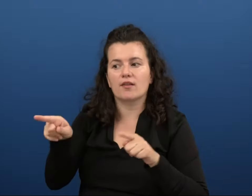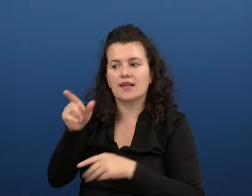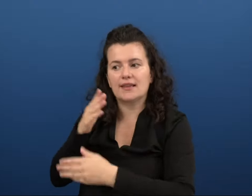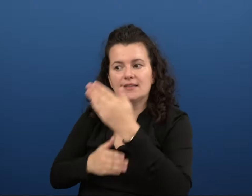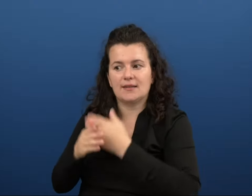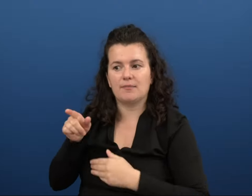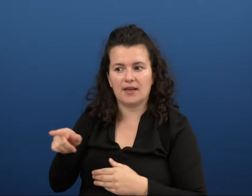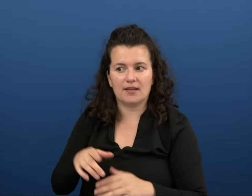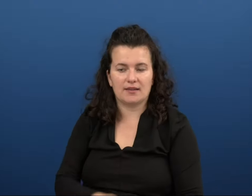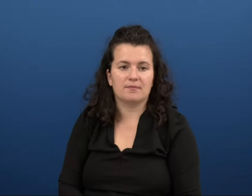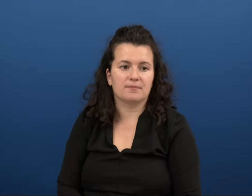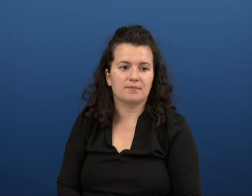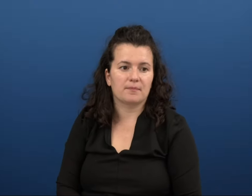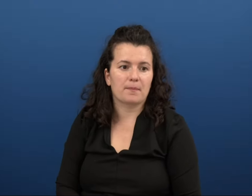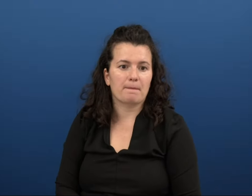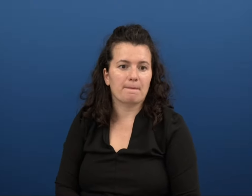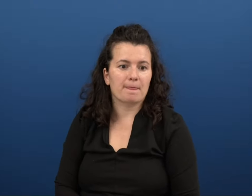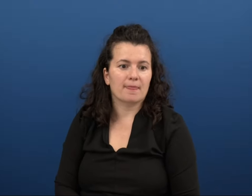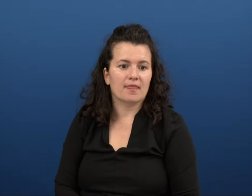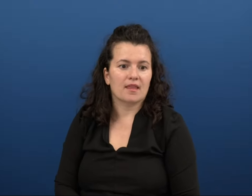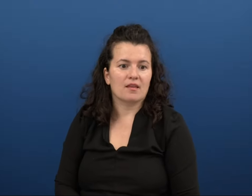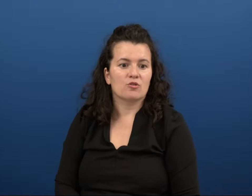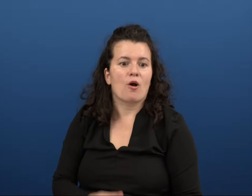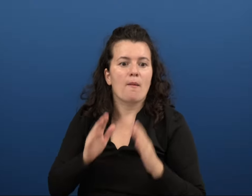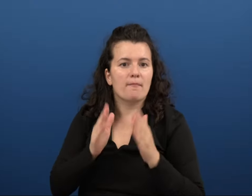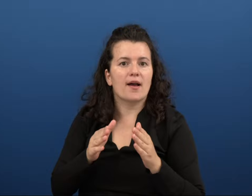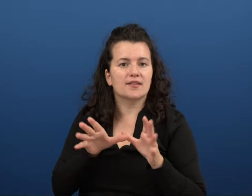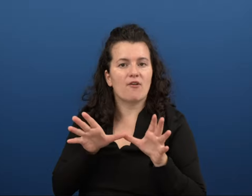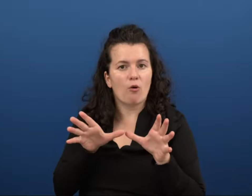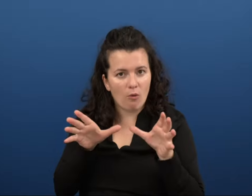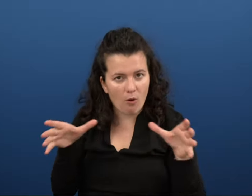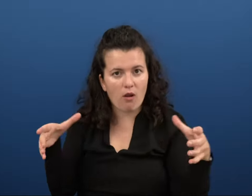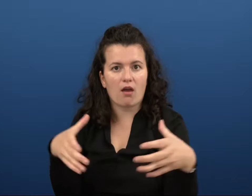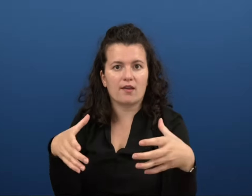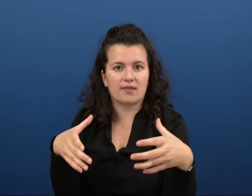agreements, and within the collective agreements, and then you ensure.